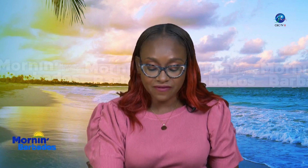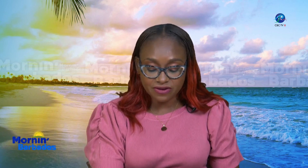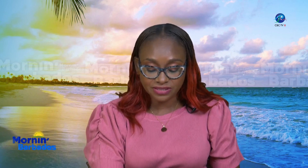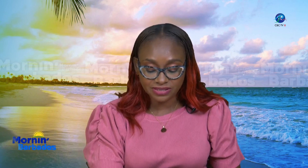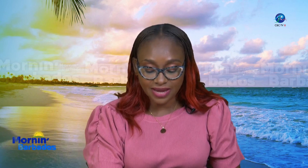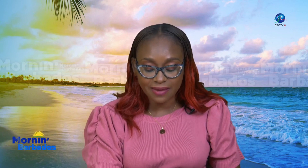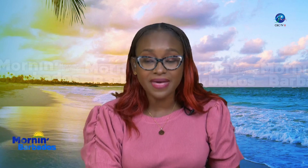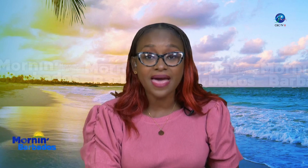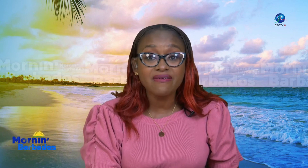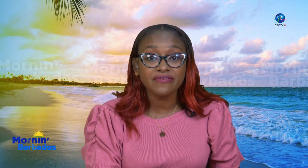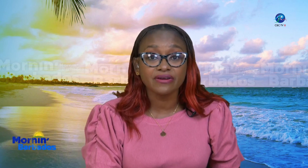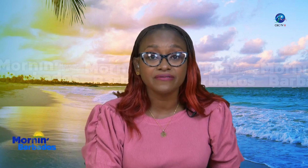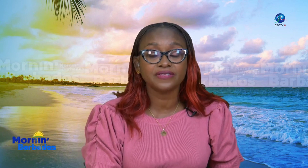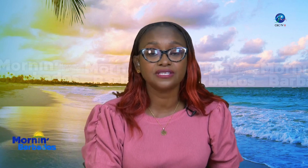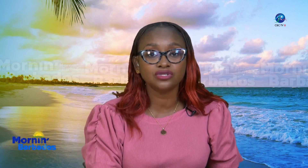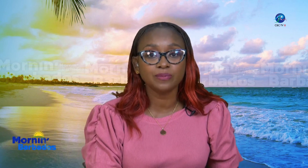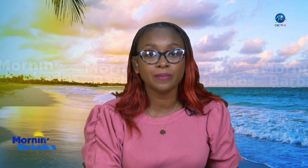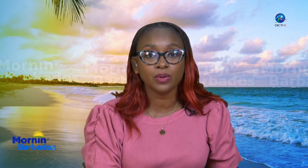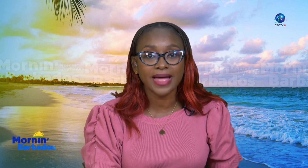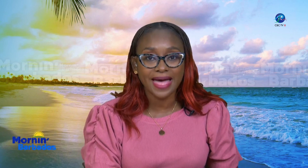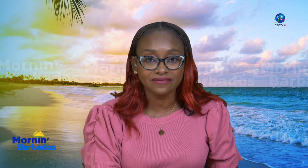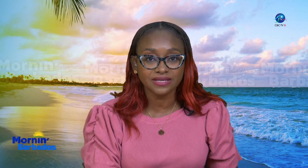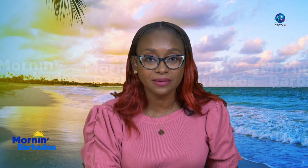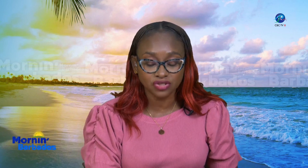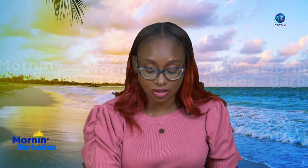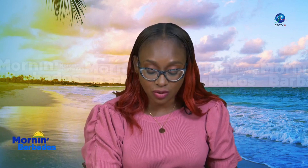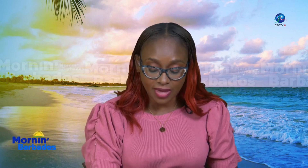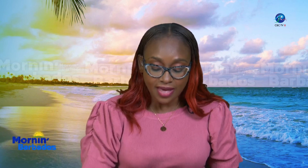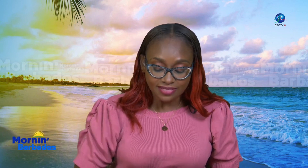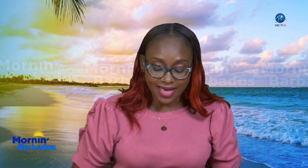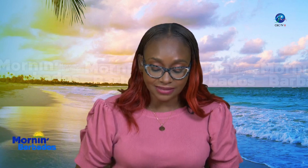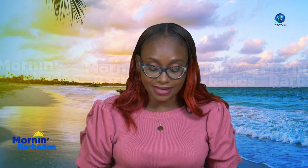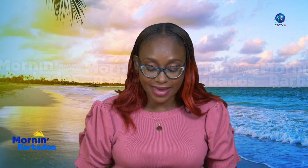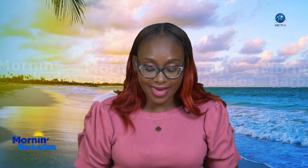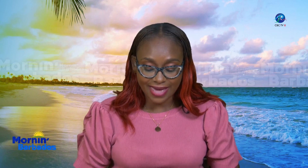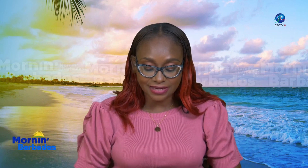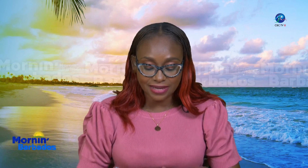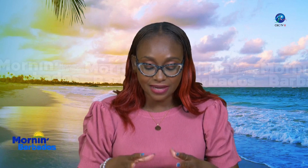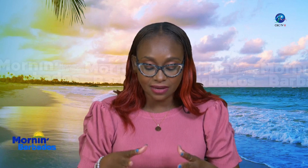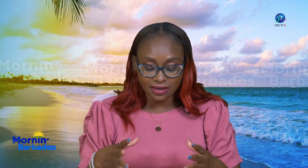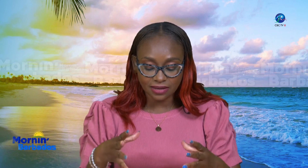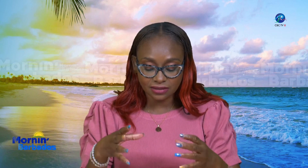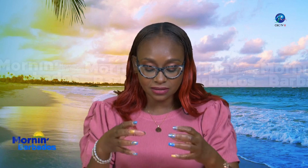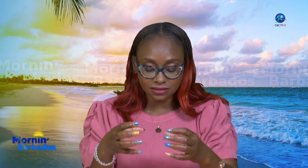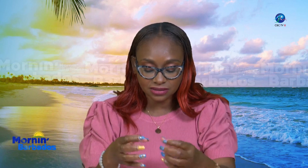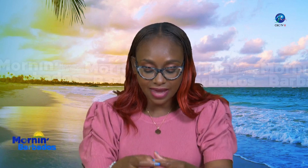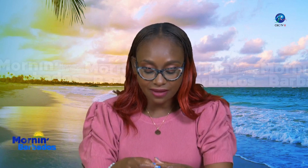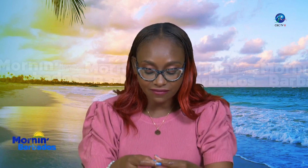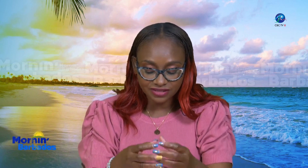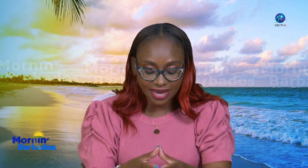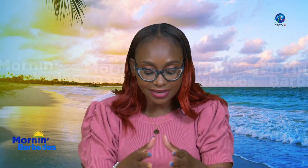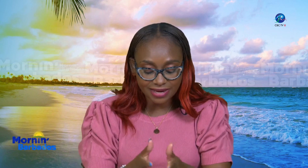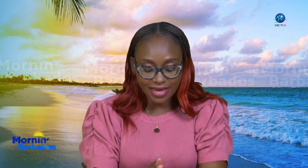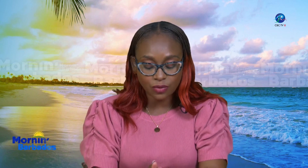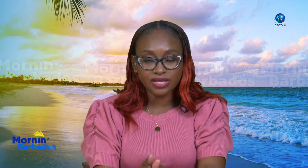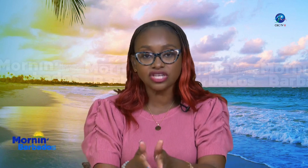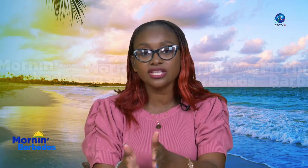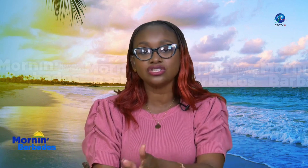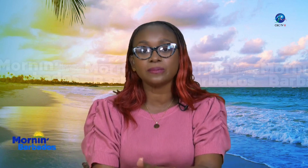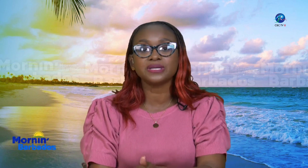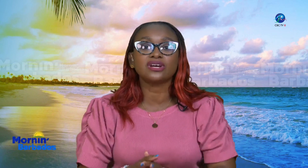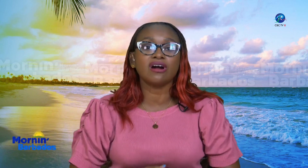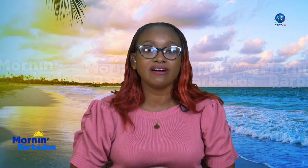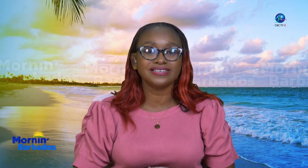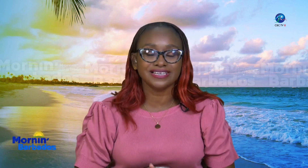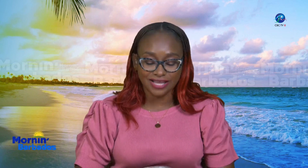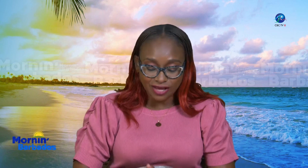first time ever for the super bowl halftime show that they had sign language interpreter artists